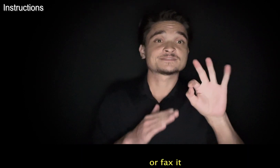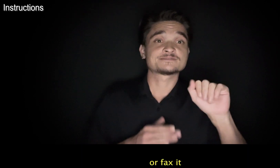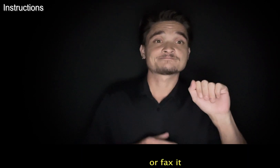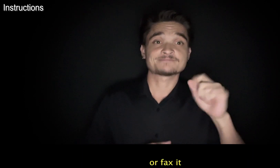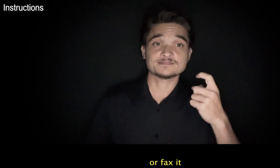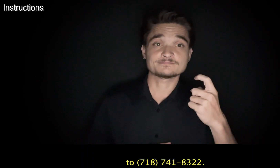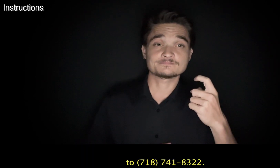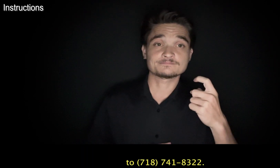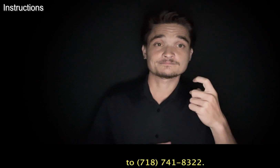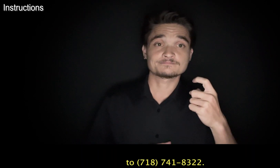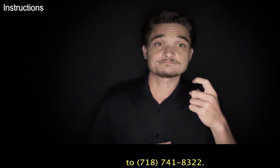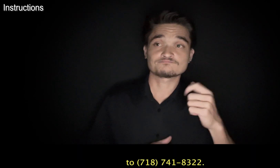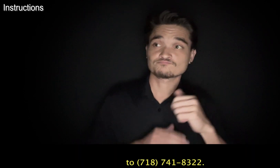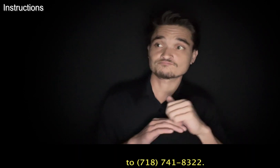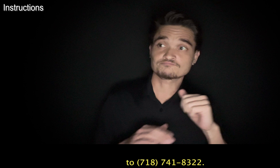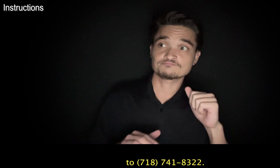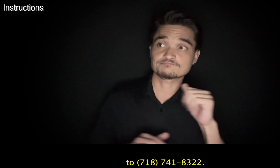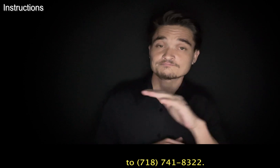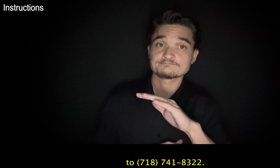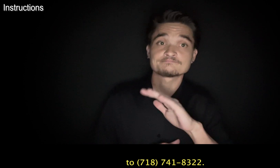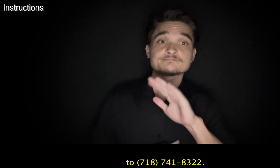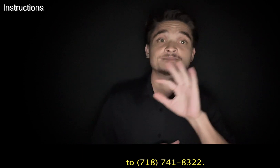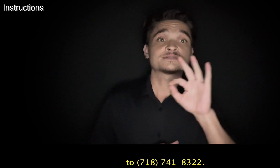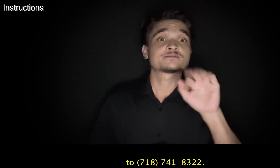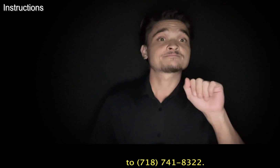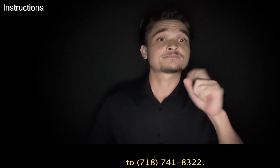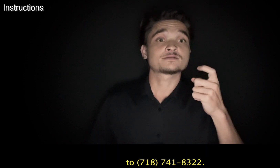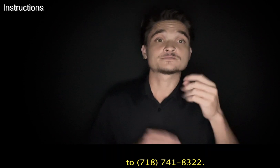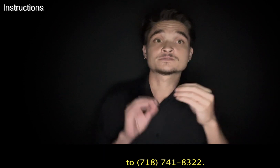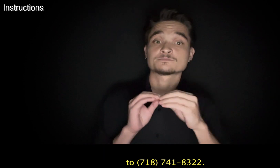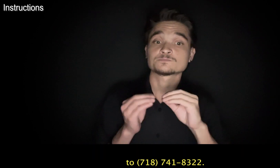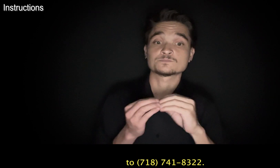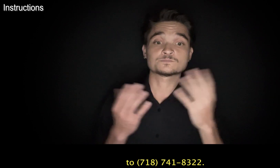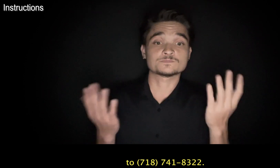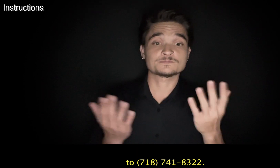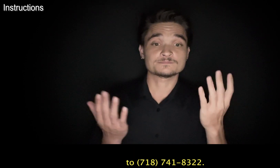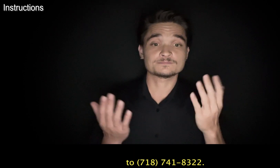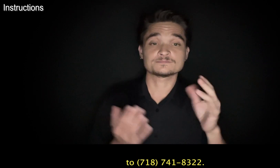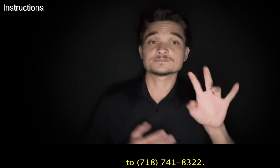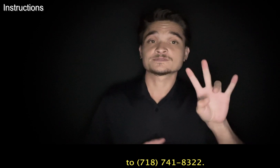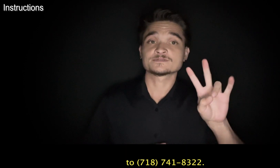or fax it to (718) 741-8322.